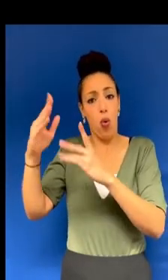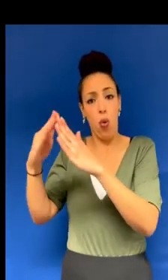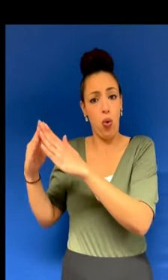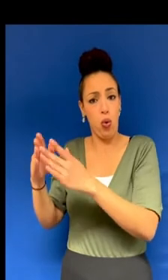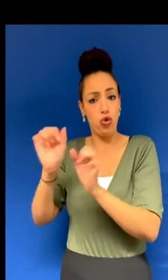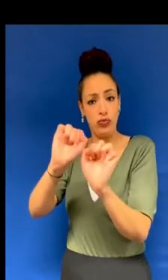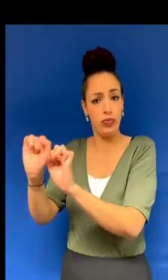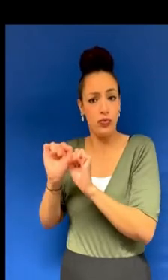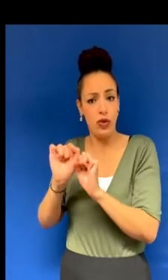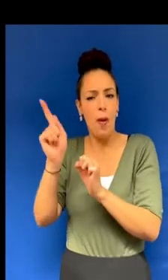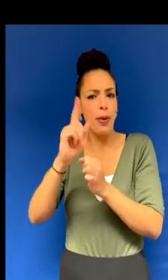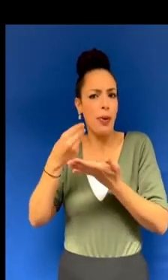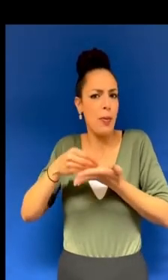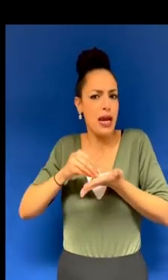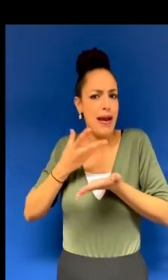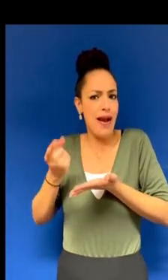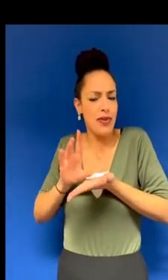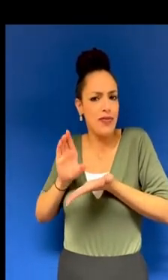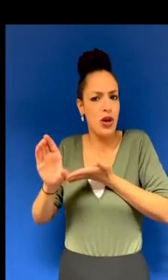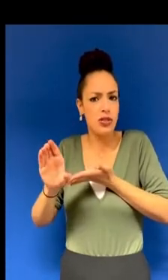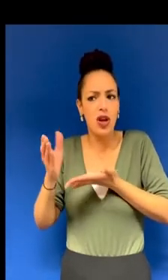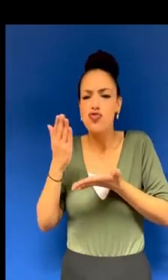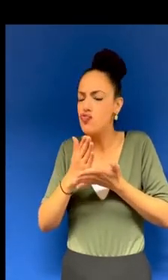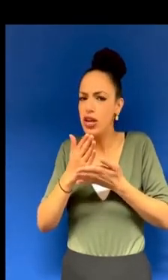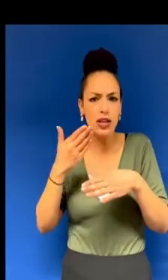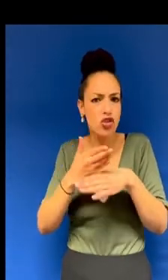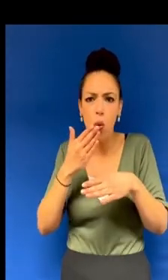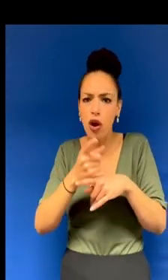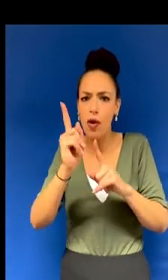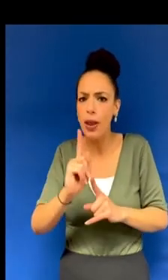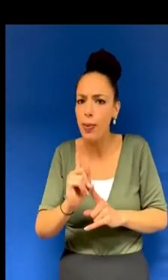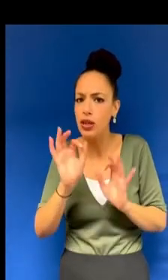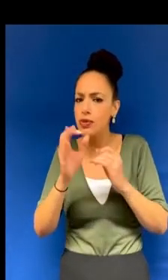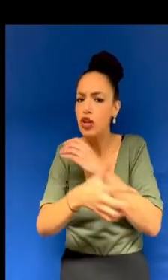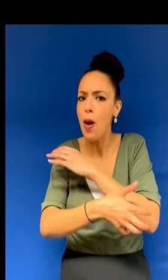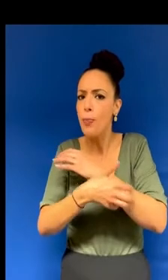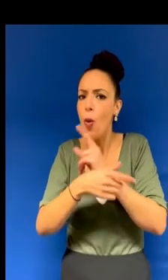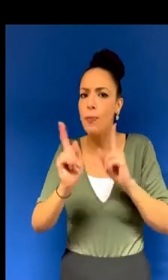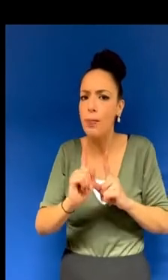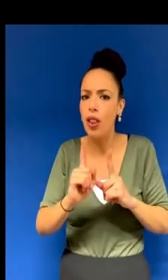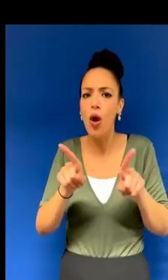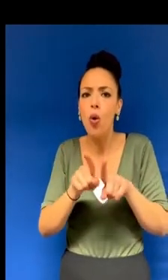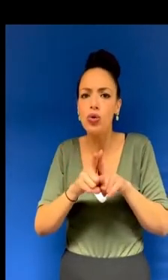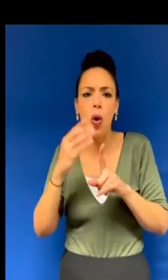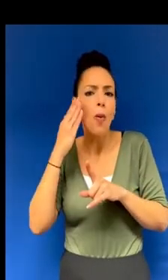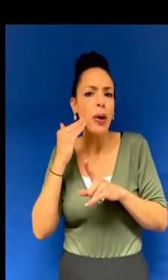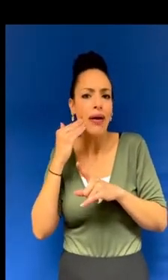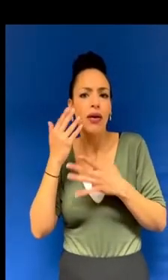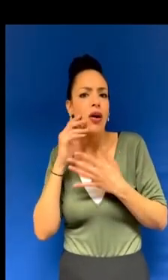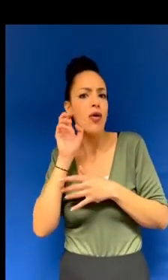system, and how it is rigged in the favor of landlords, investors, and how it doesn't work